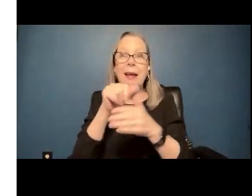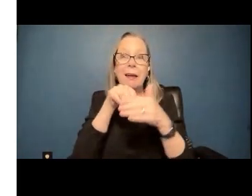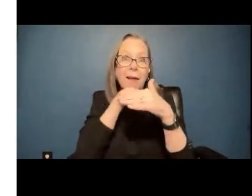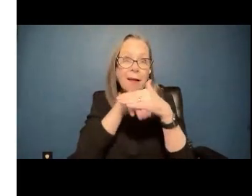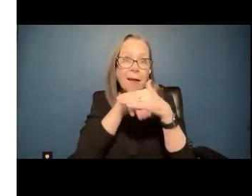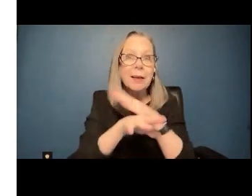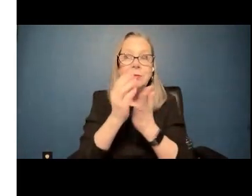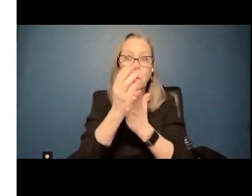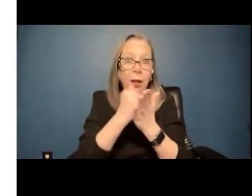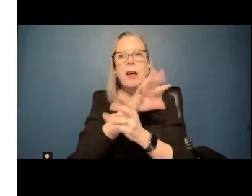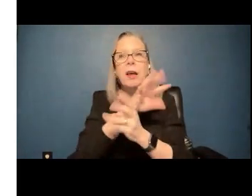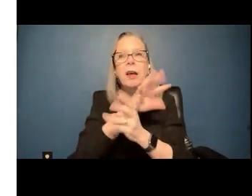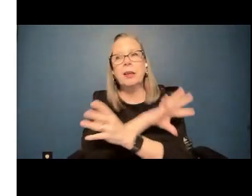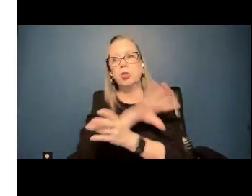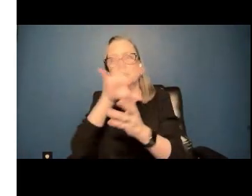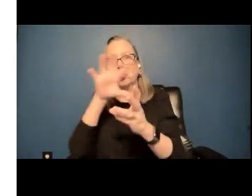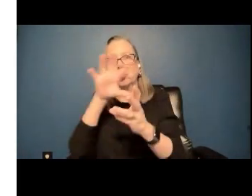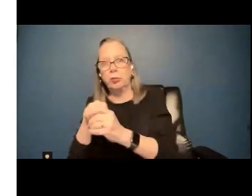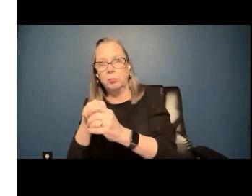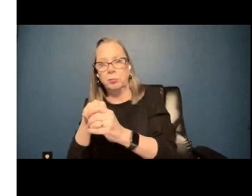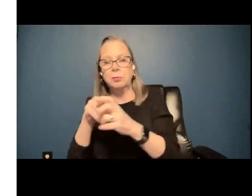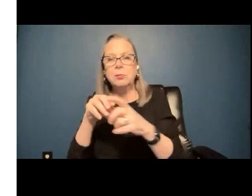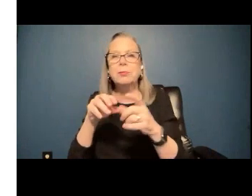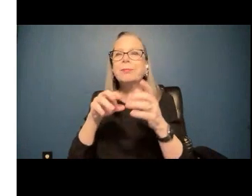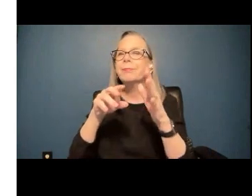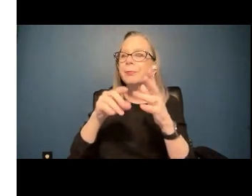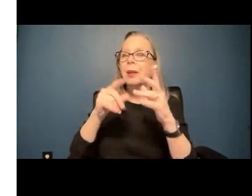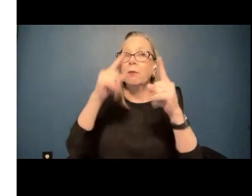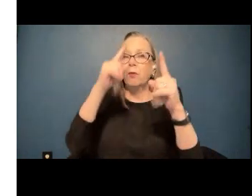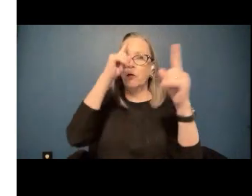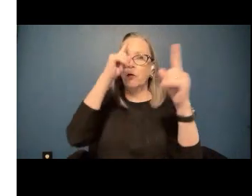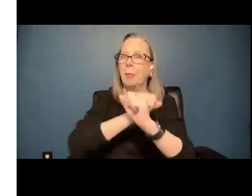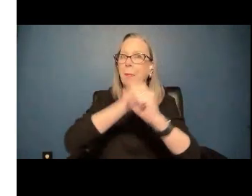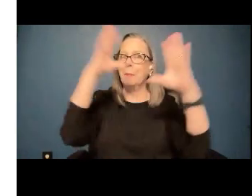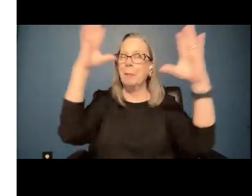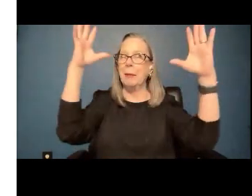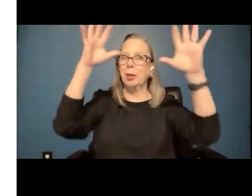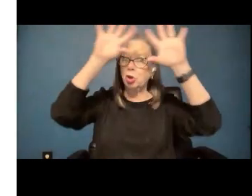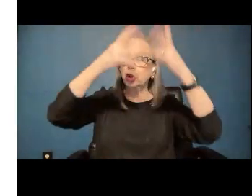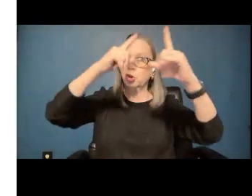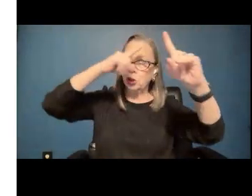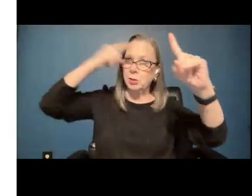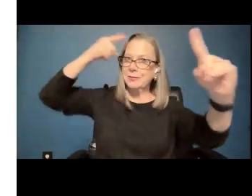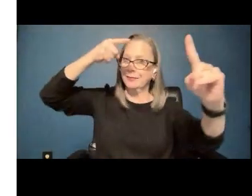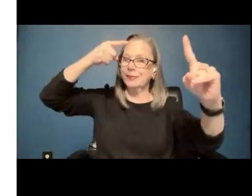This is for when you move from the big picture to the nuts and bolts of actually collecting and using data.